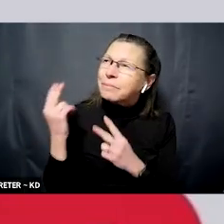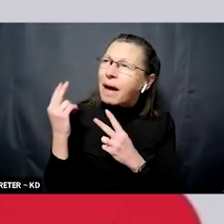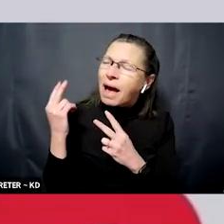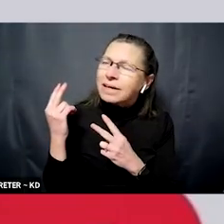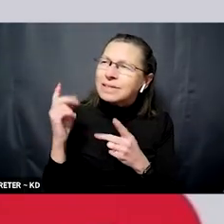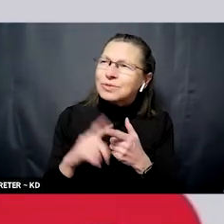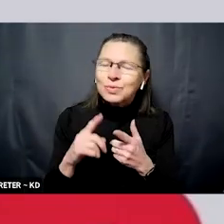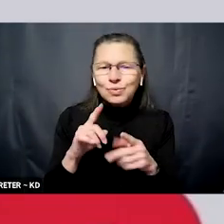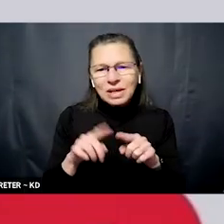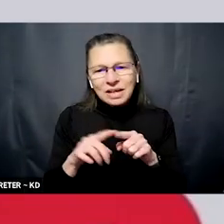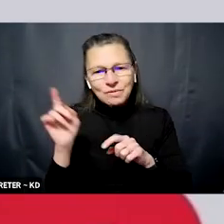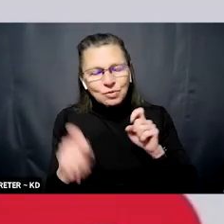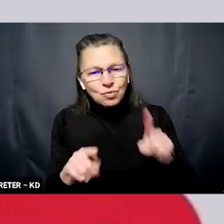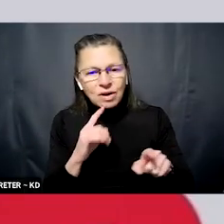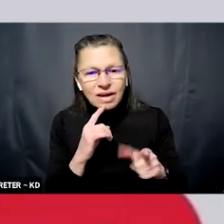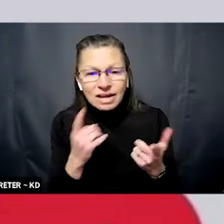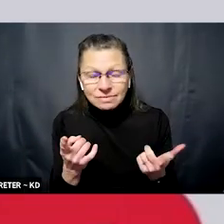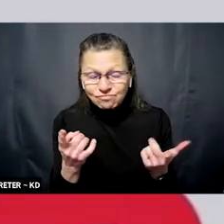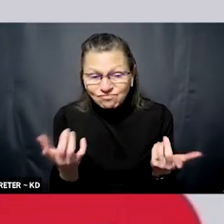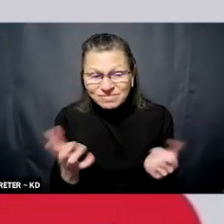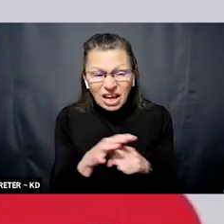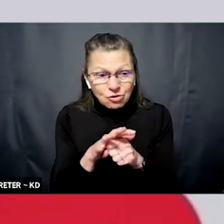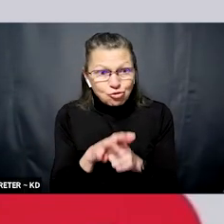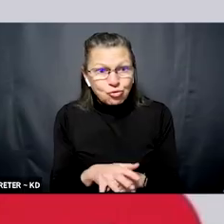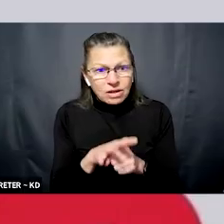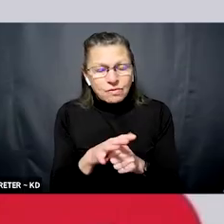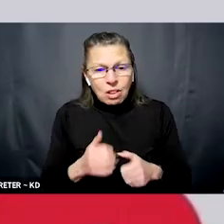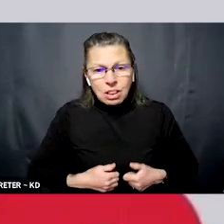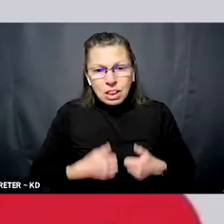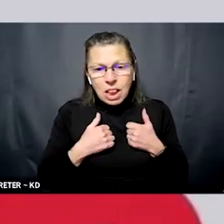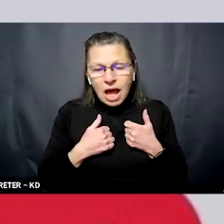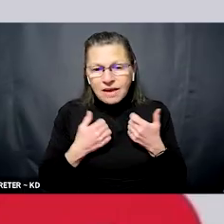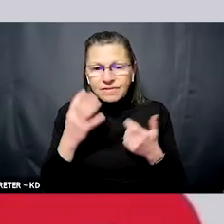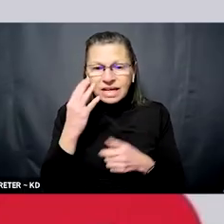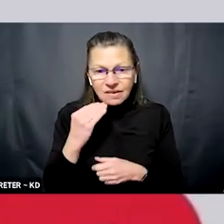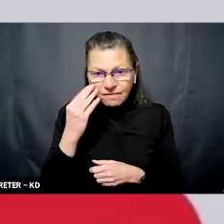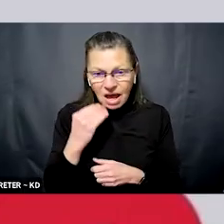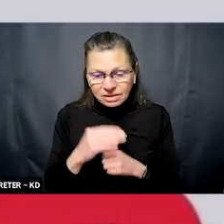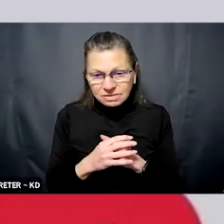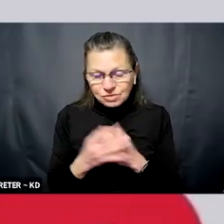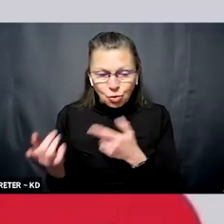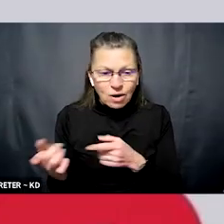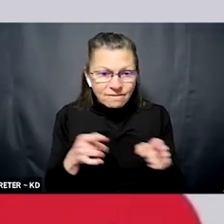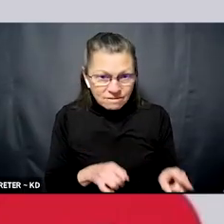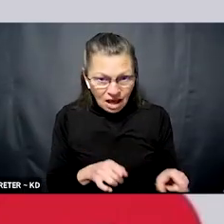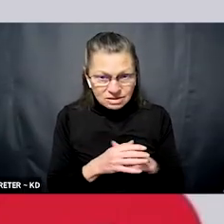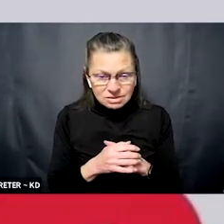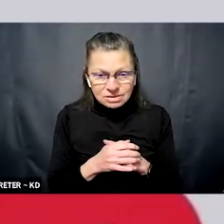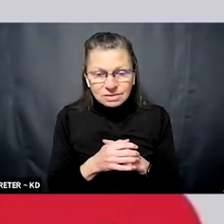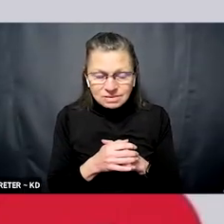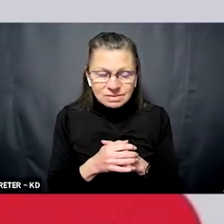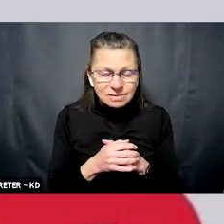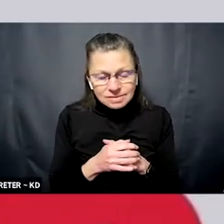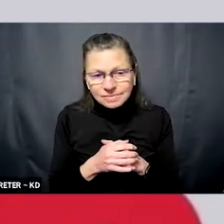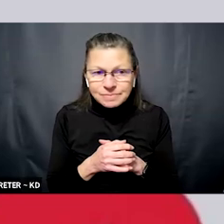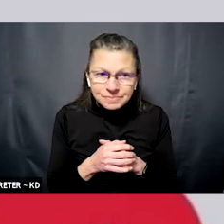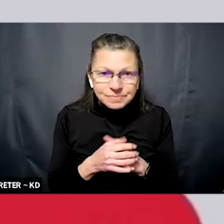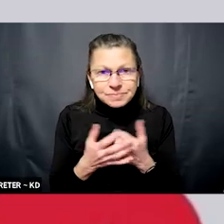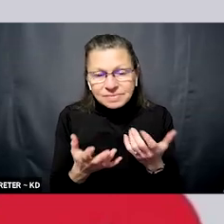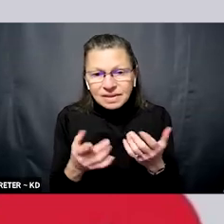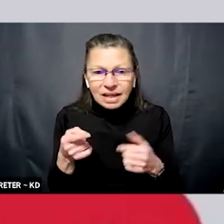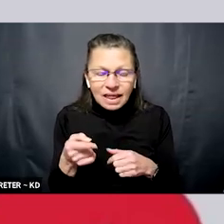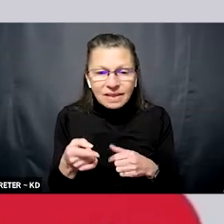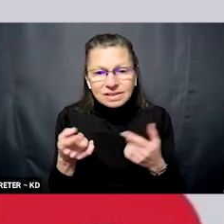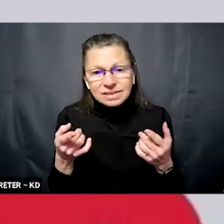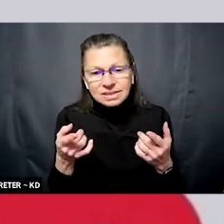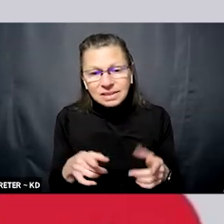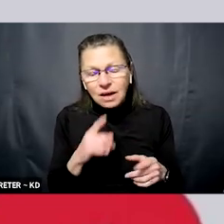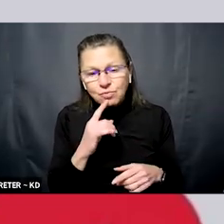the stressful life events, this is where I am going to really talk from a personal point of